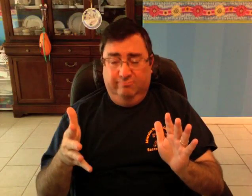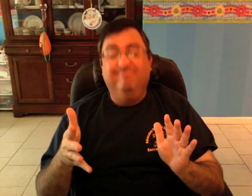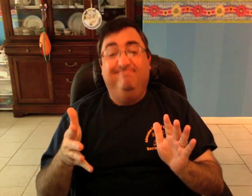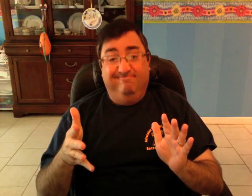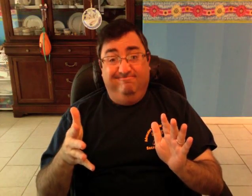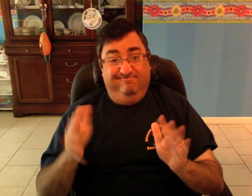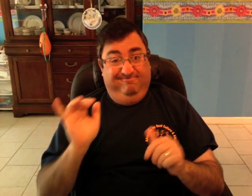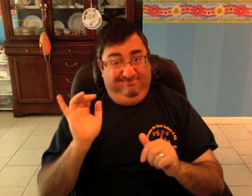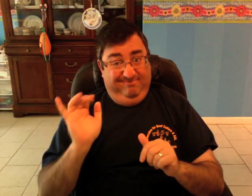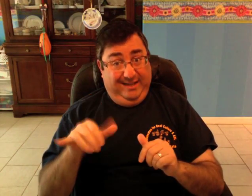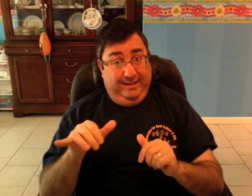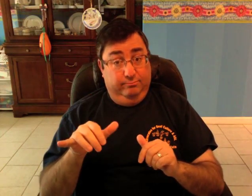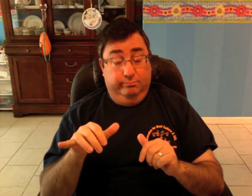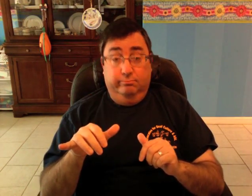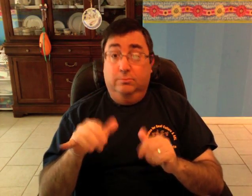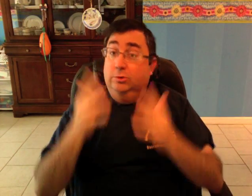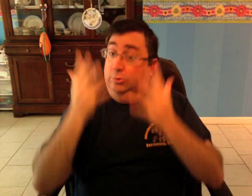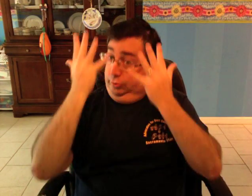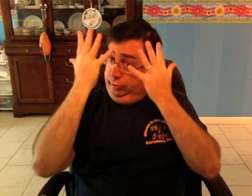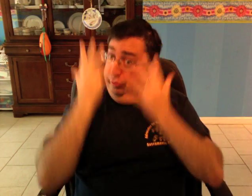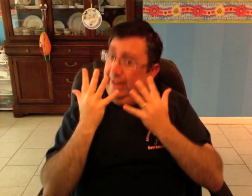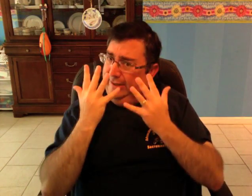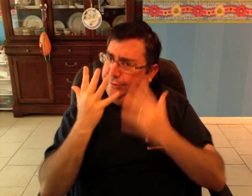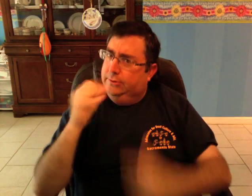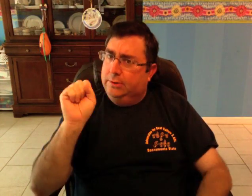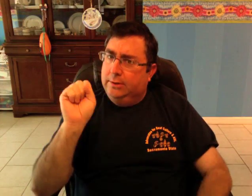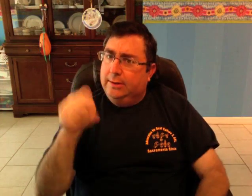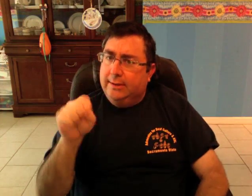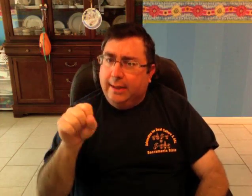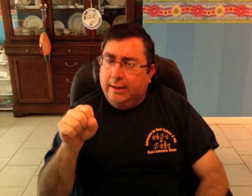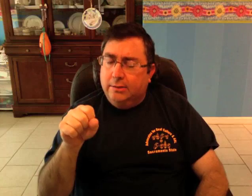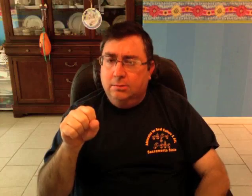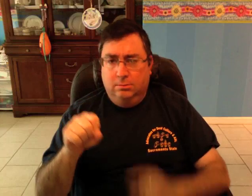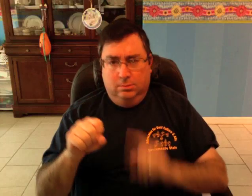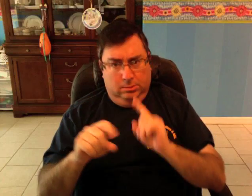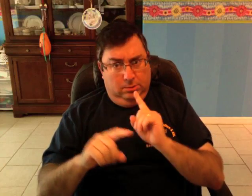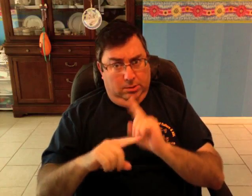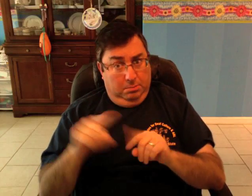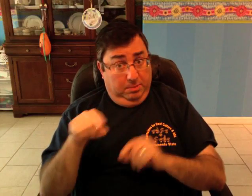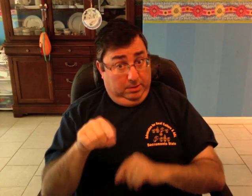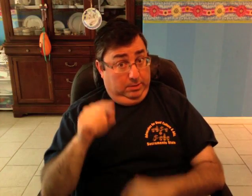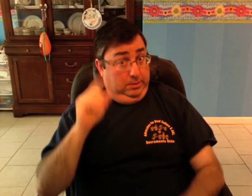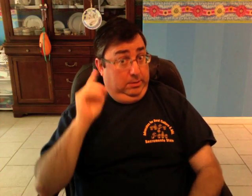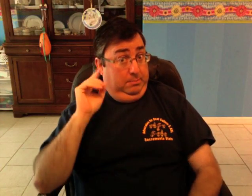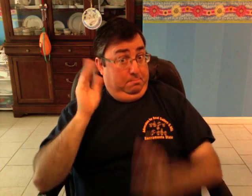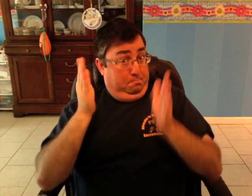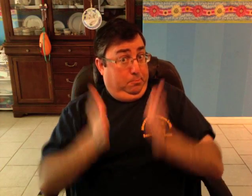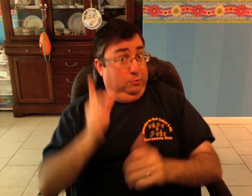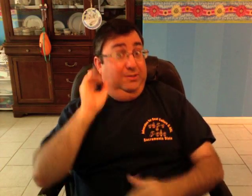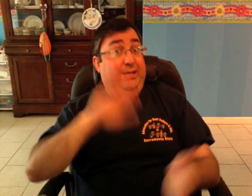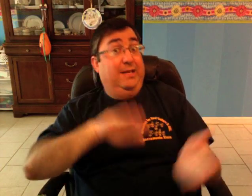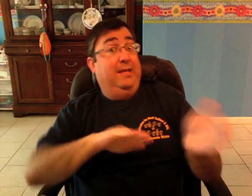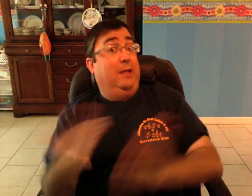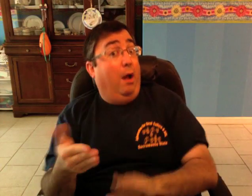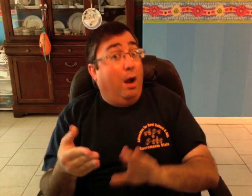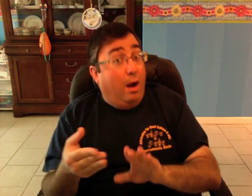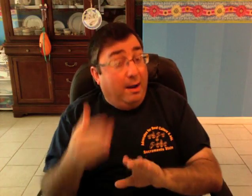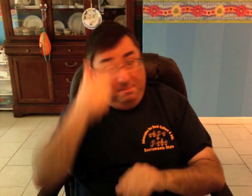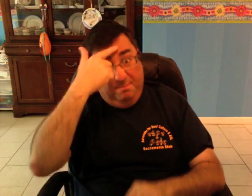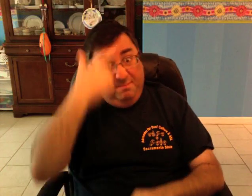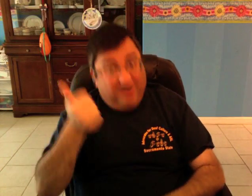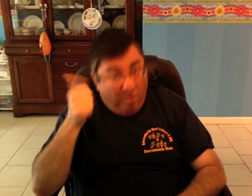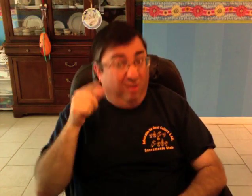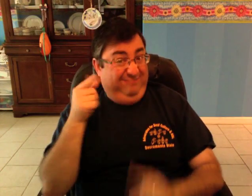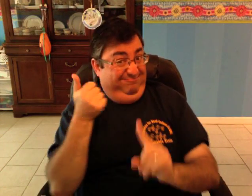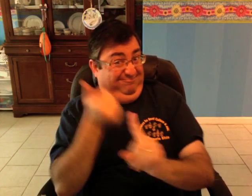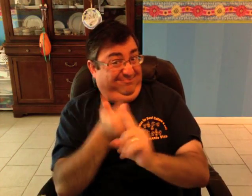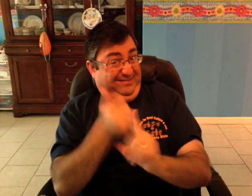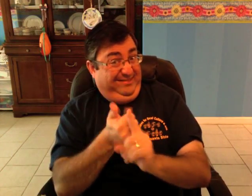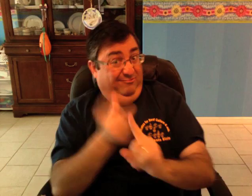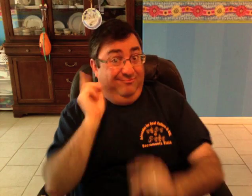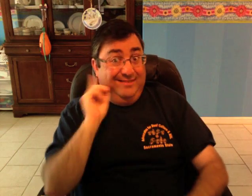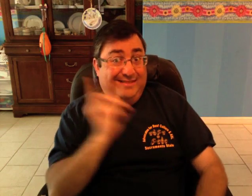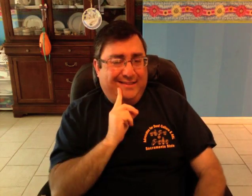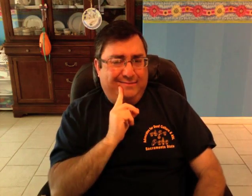It's tragic, but did they really die because they were Deaf?